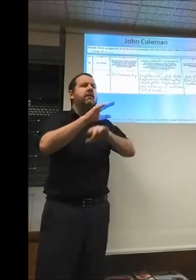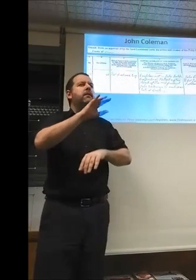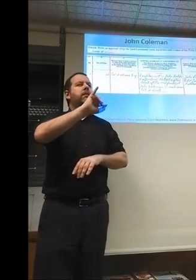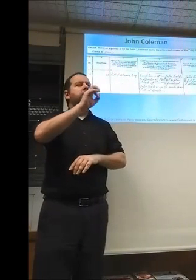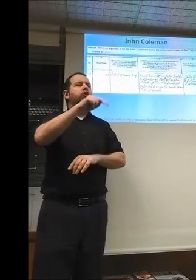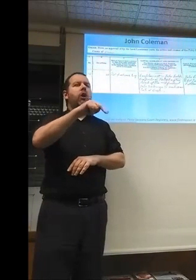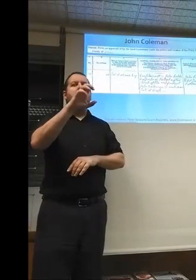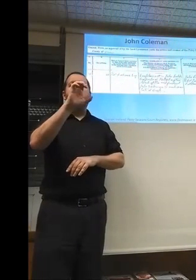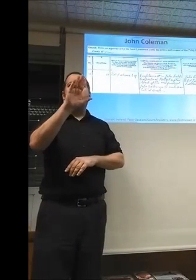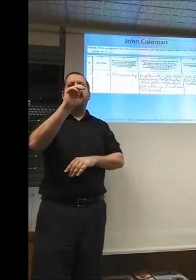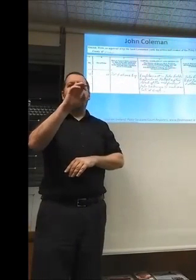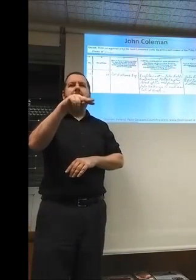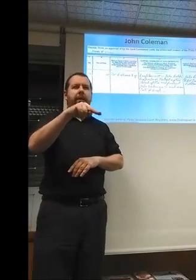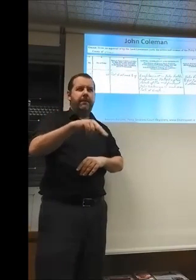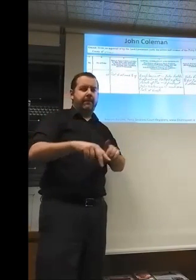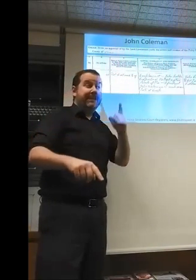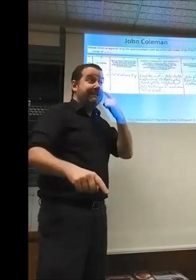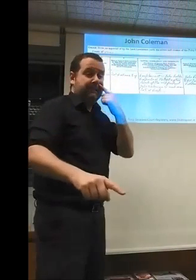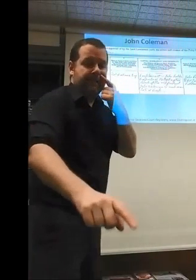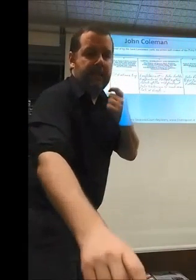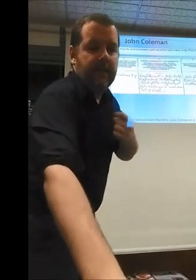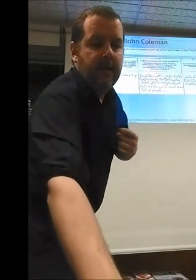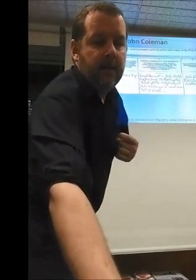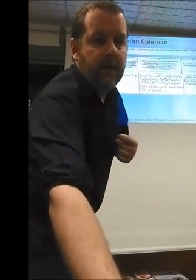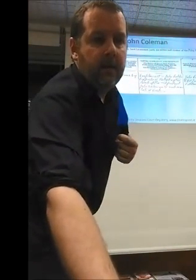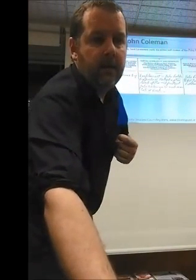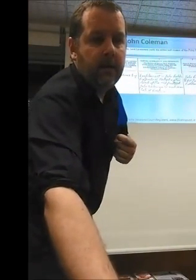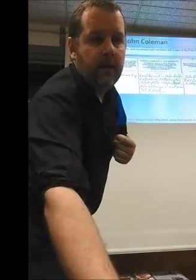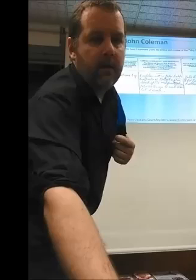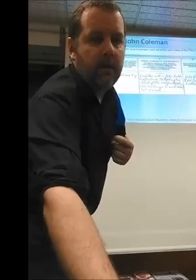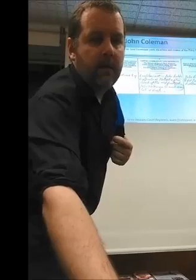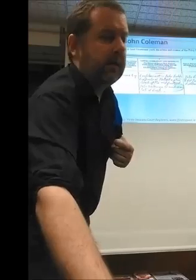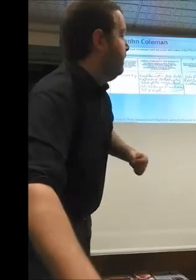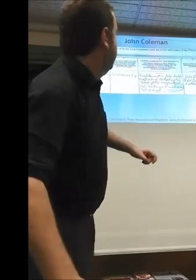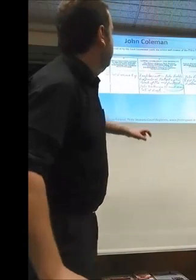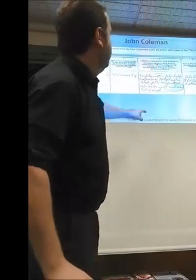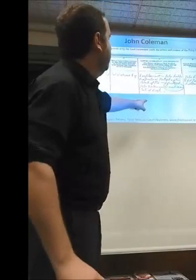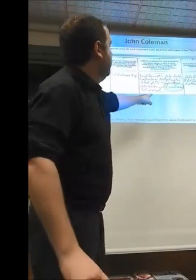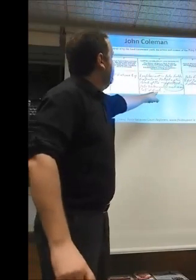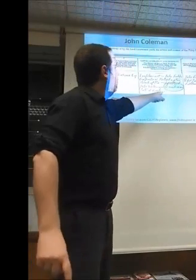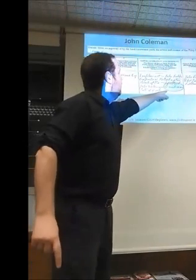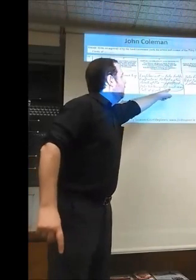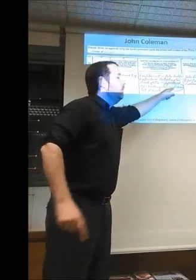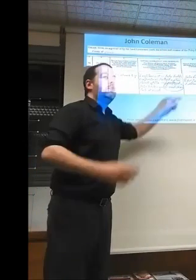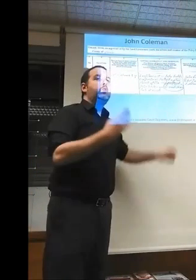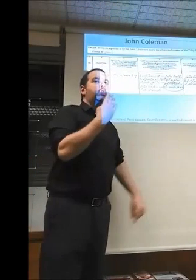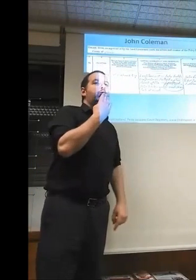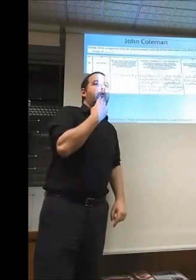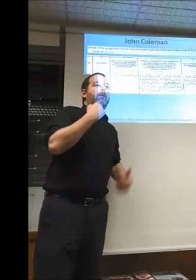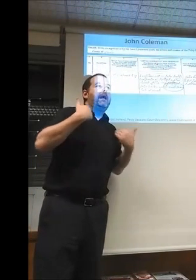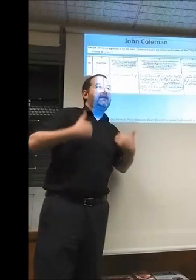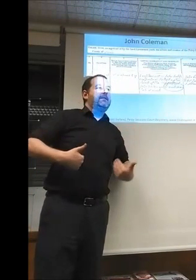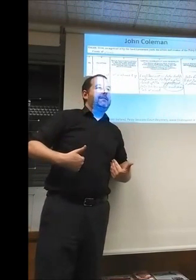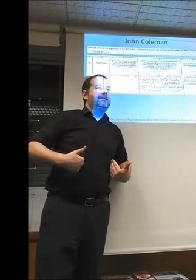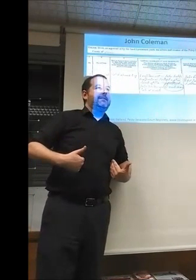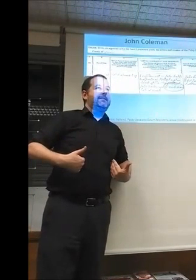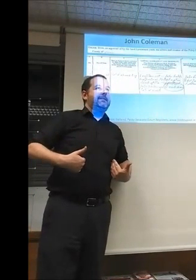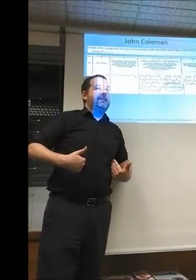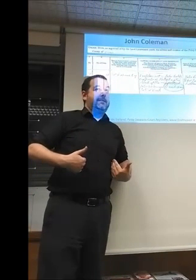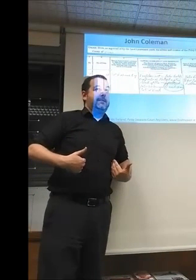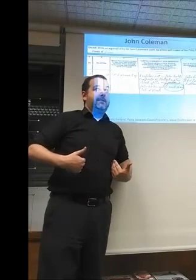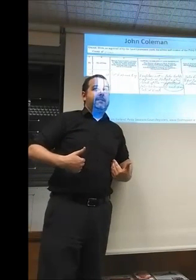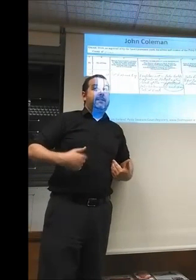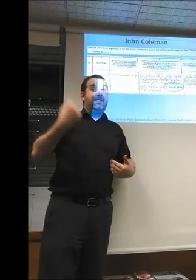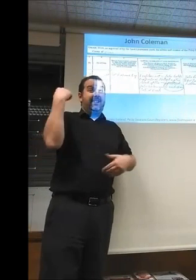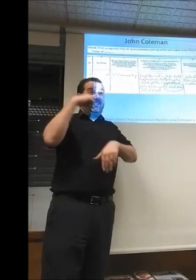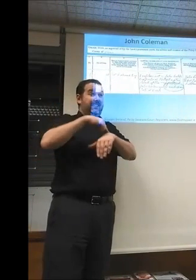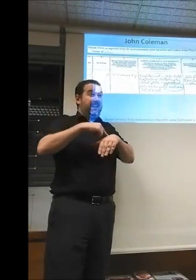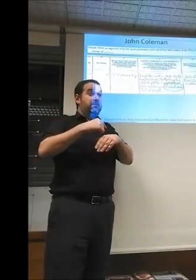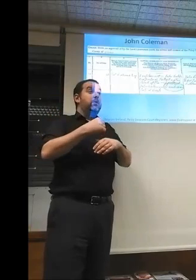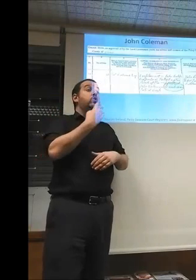would you trust him to be the interpreter?